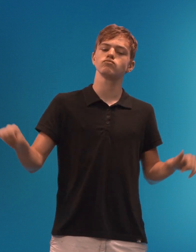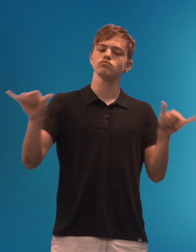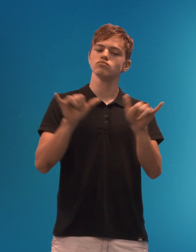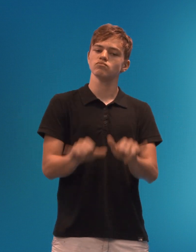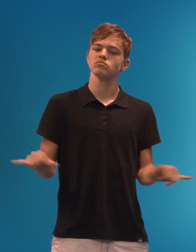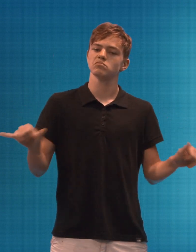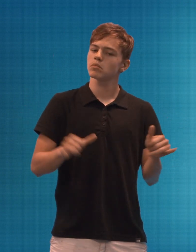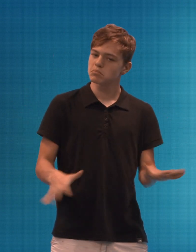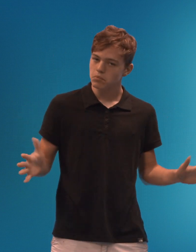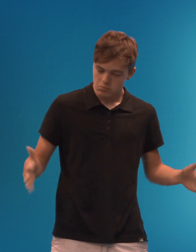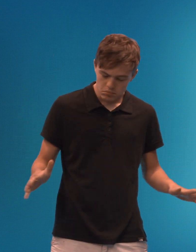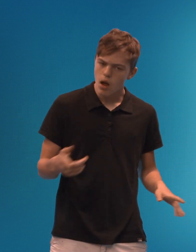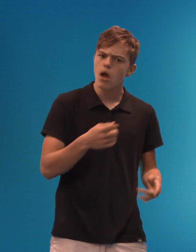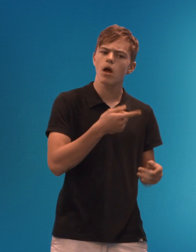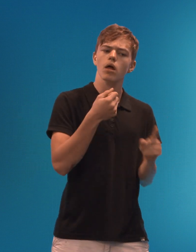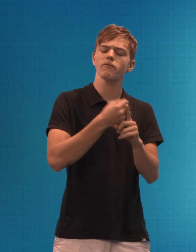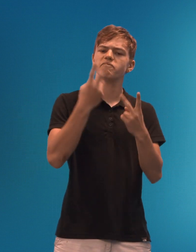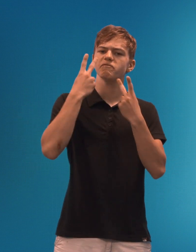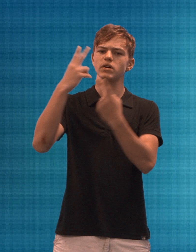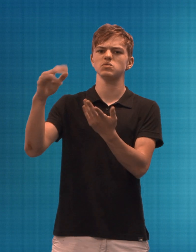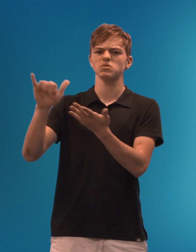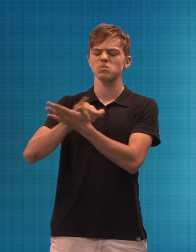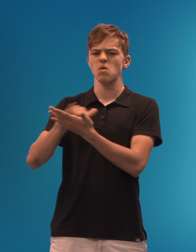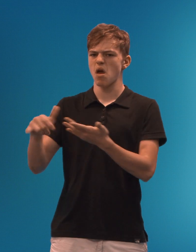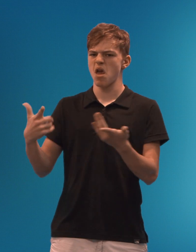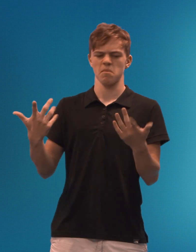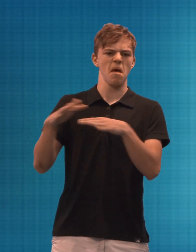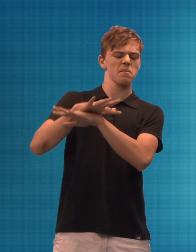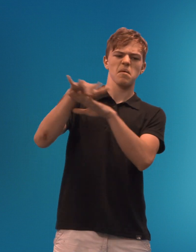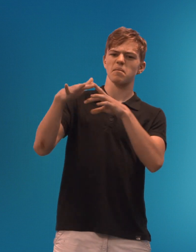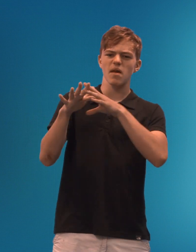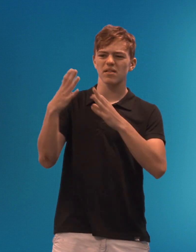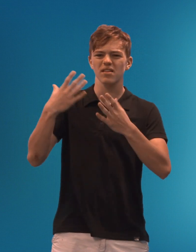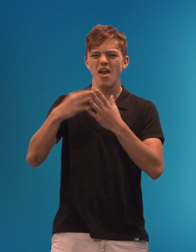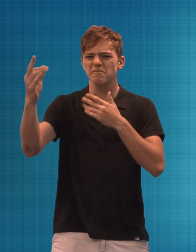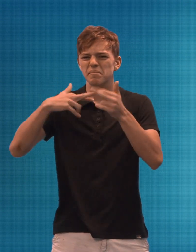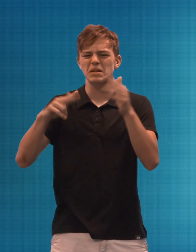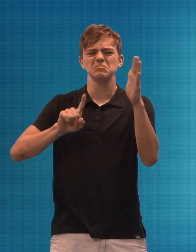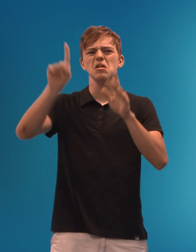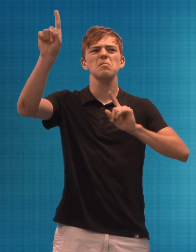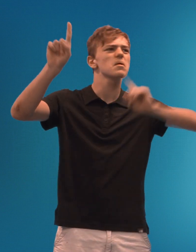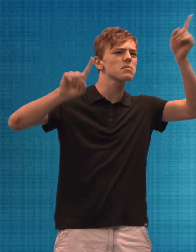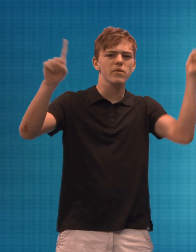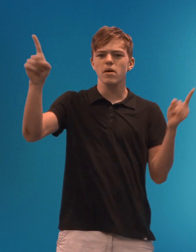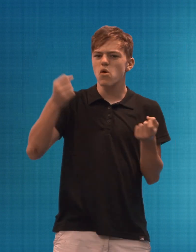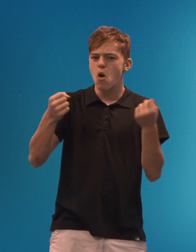Out by the lake, the only life he'd ever known prior to him visiting New York city with the hustle and bustle, the buildings,